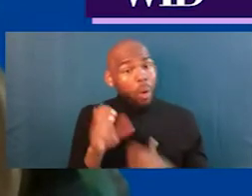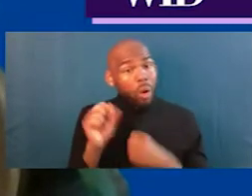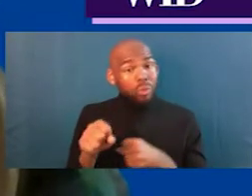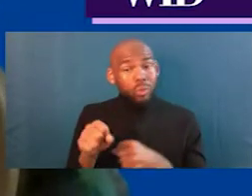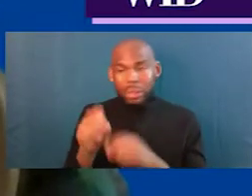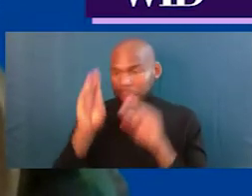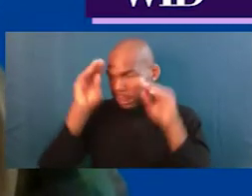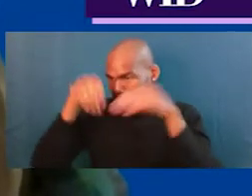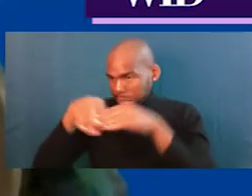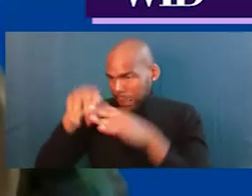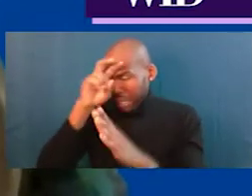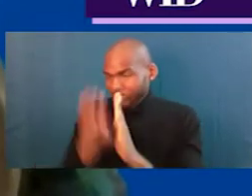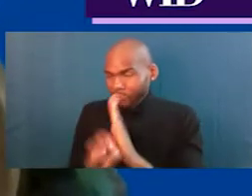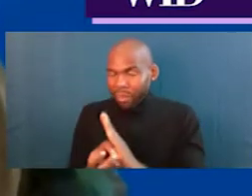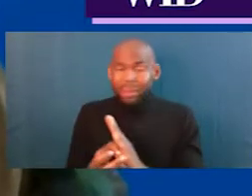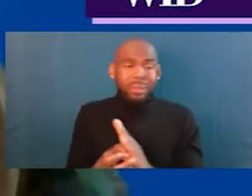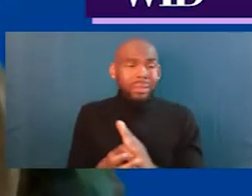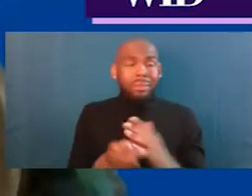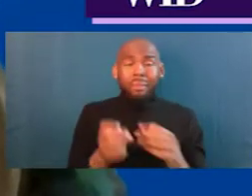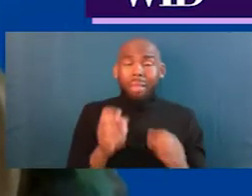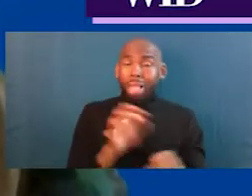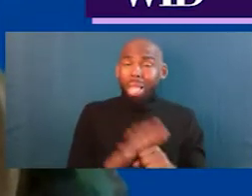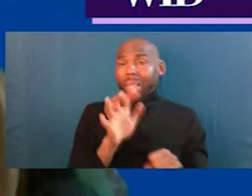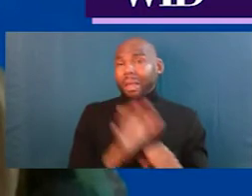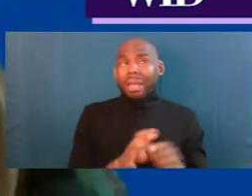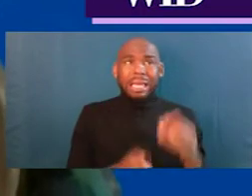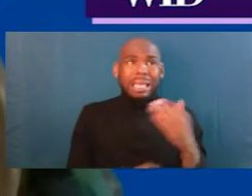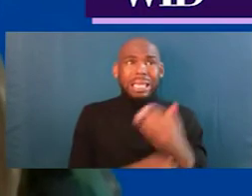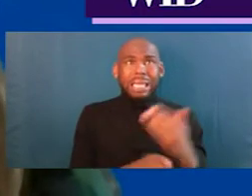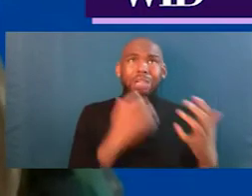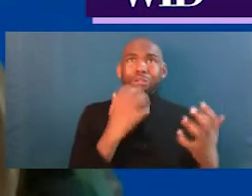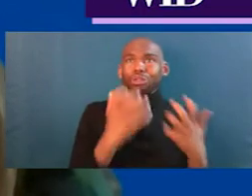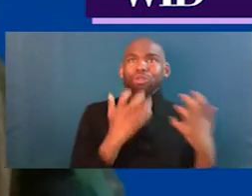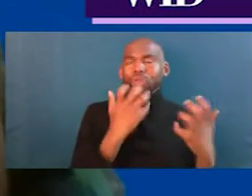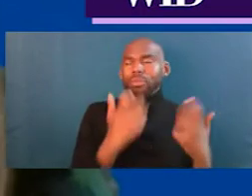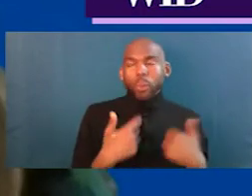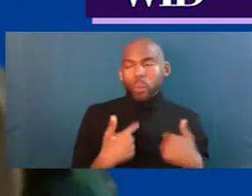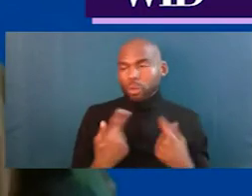kicking and screaming, that approach, you know, we kind of tried it, it's much more